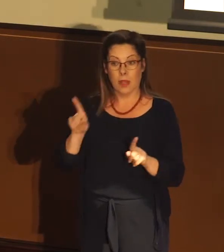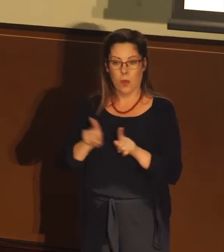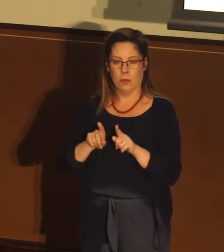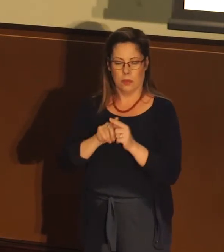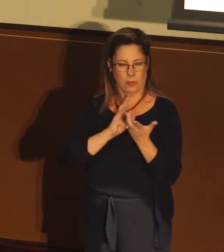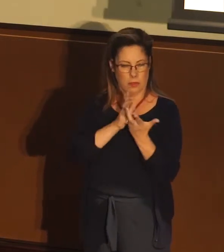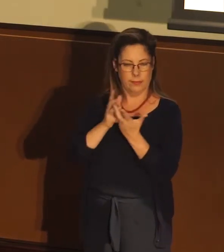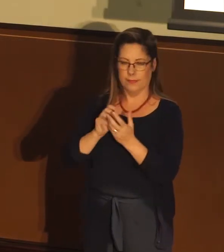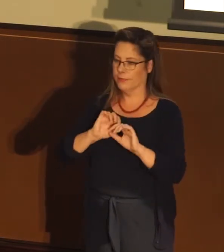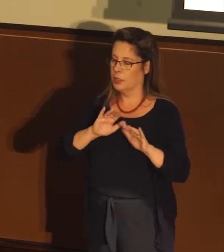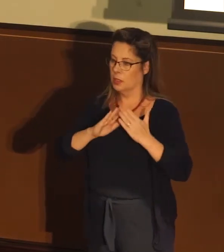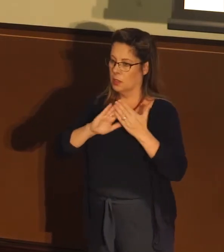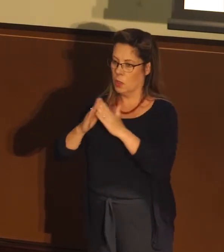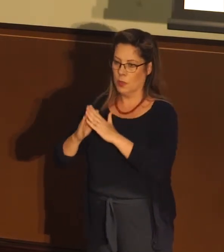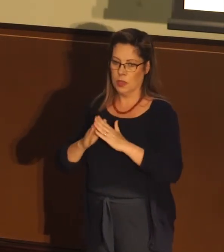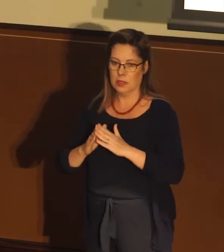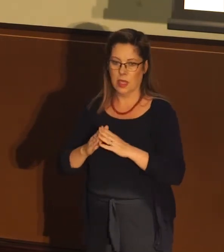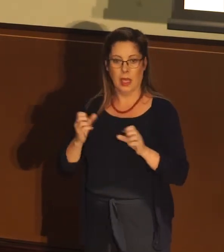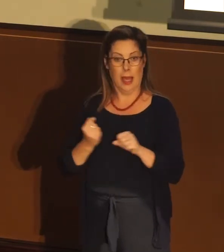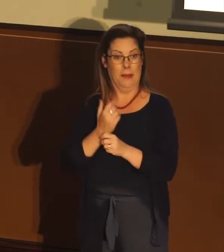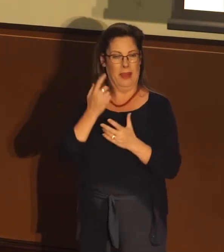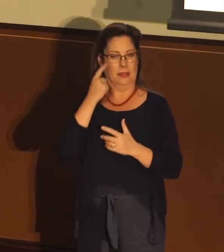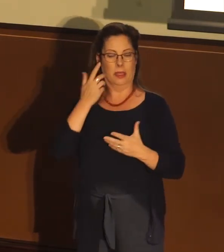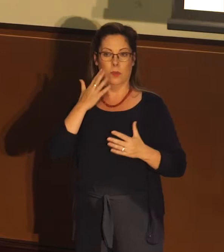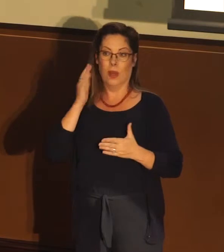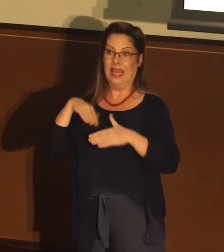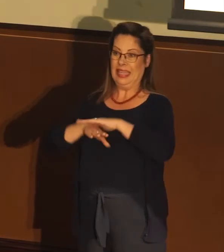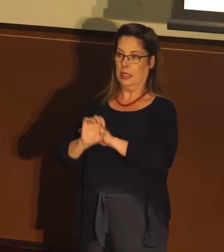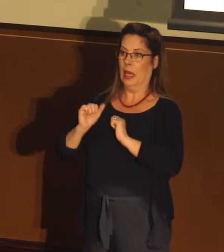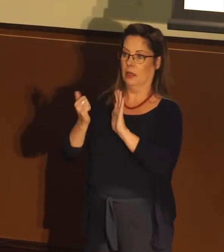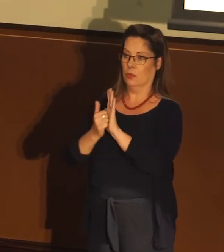and make sense for people who are going in and shopping at our stores.